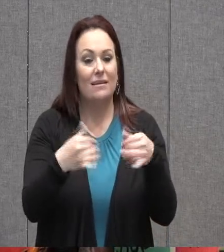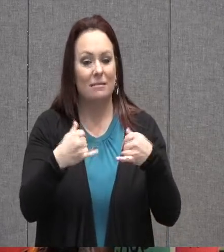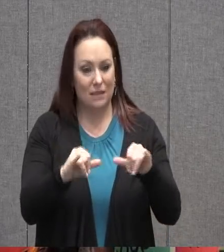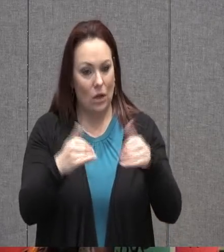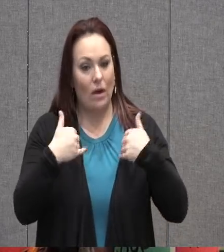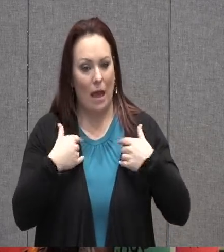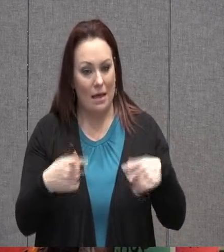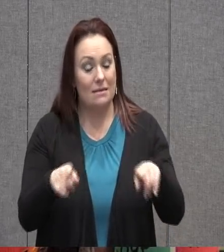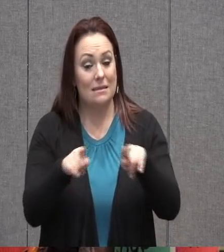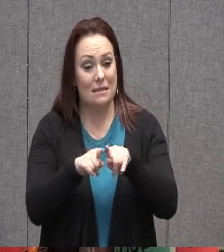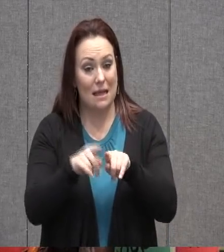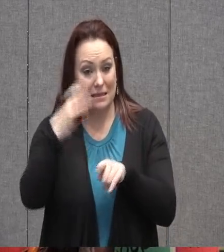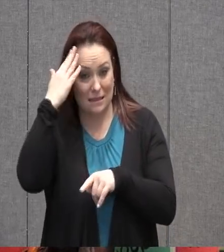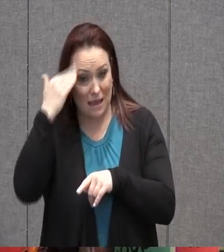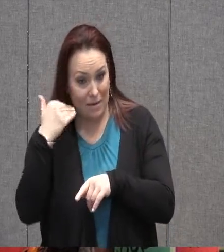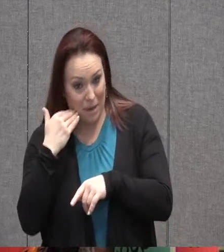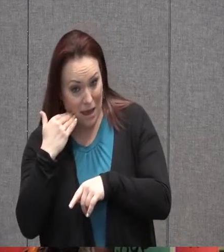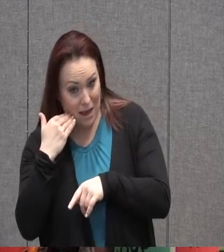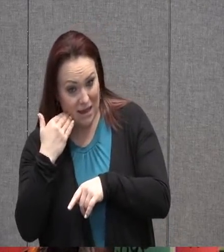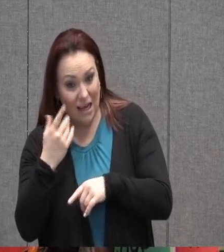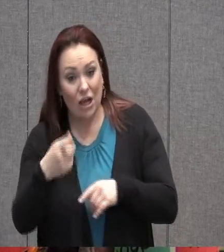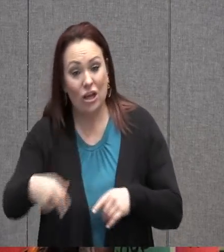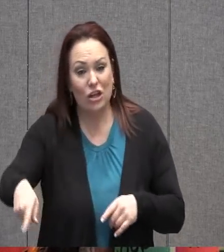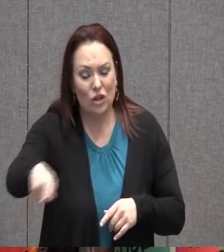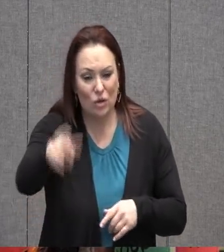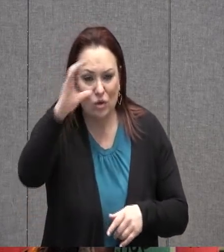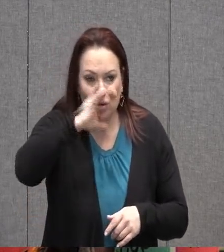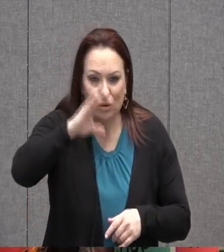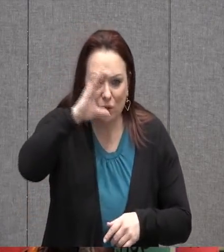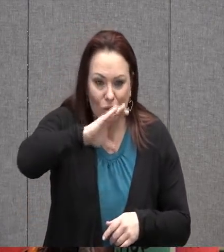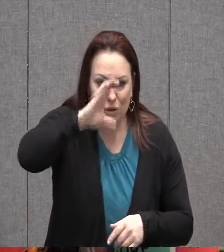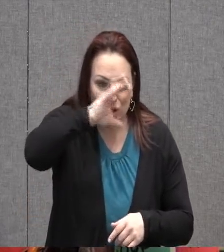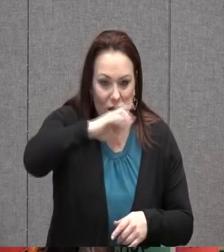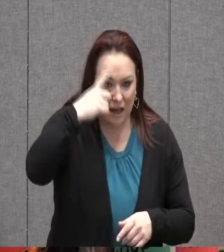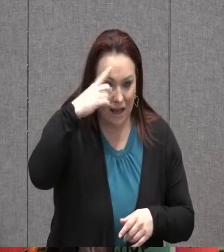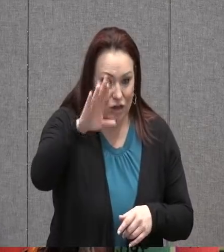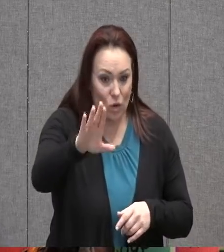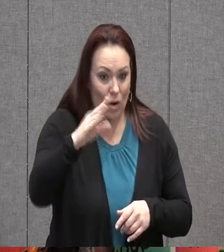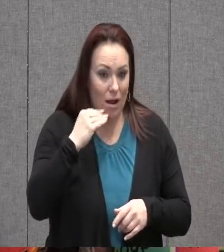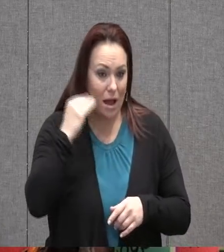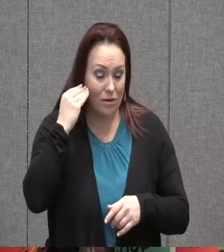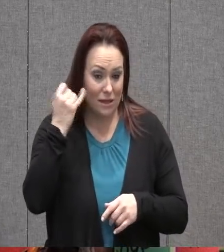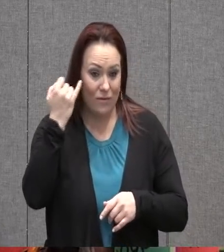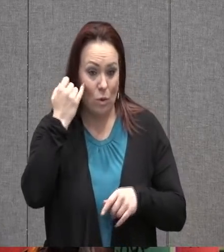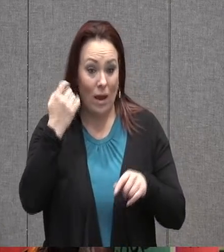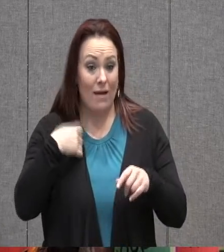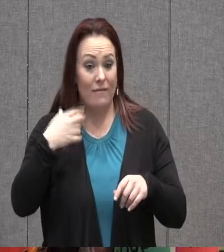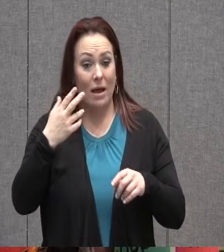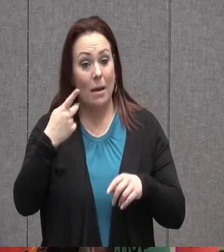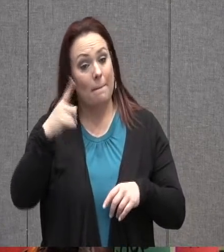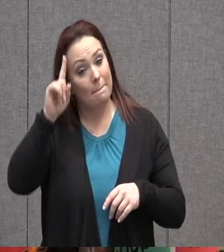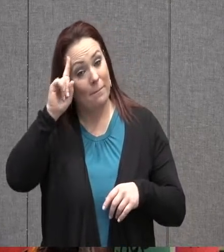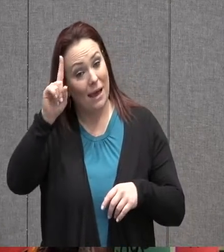Check around your house and see if you have pennies with different heads or tails on them. Because I think that they come